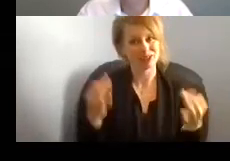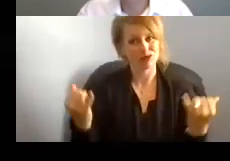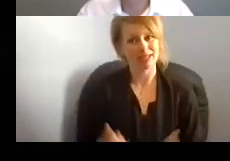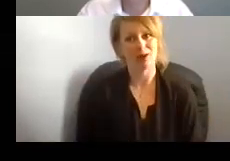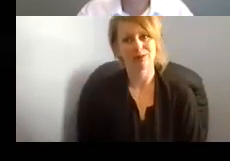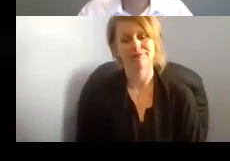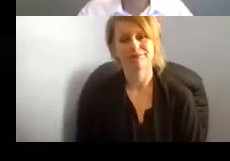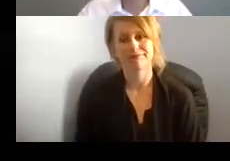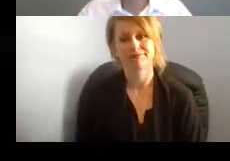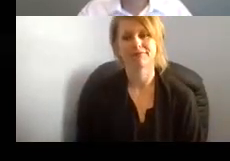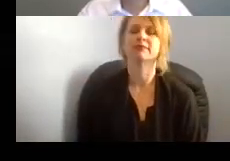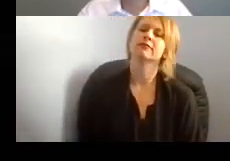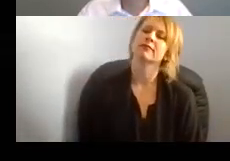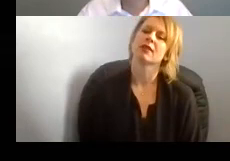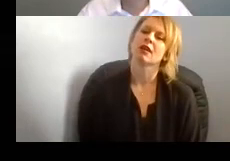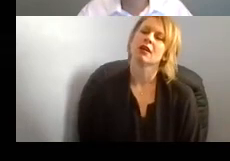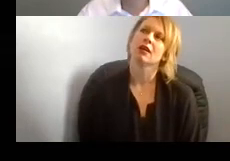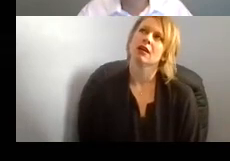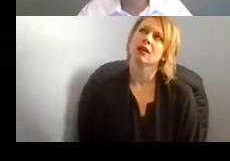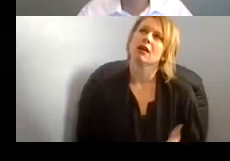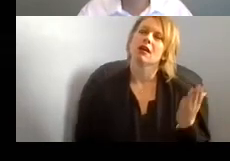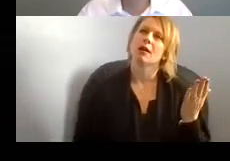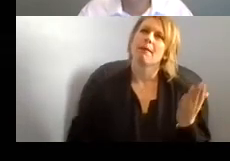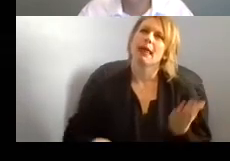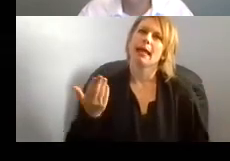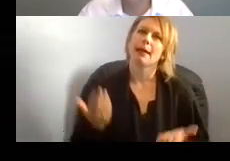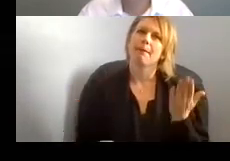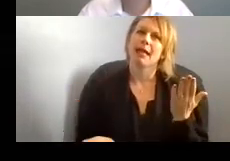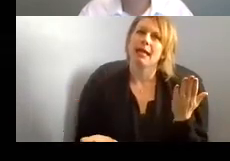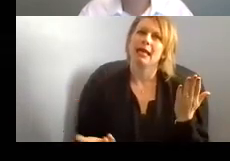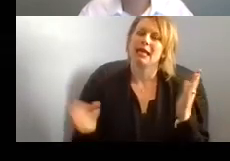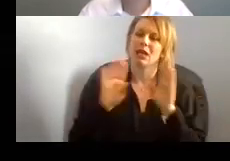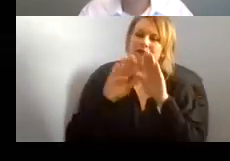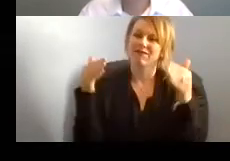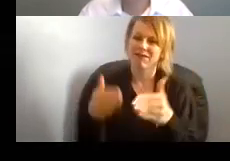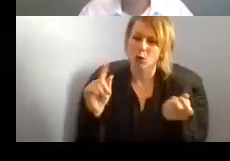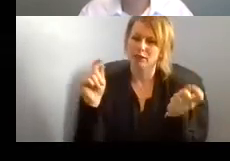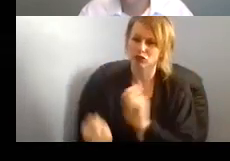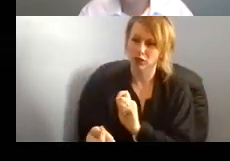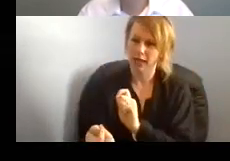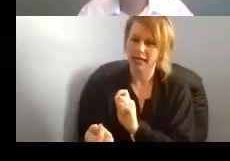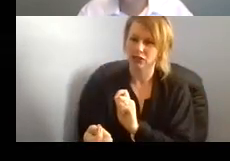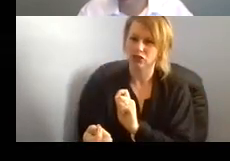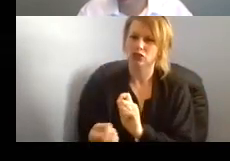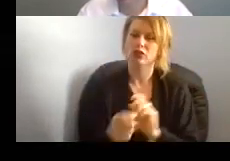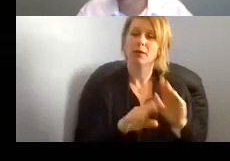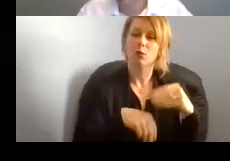I might not focus so much on talking about grief as much as focus on providing support.